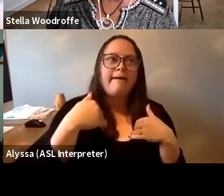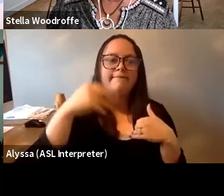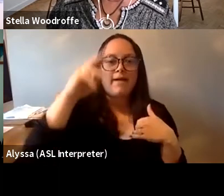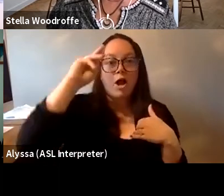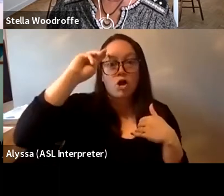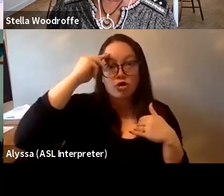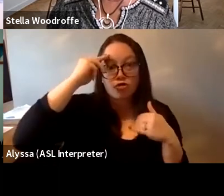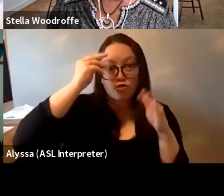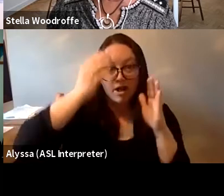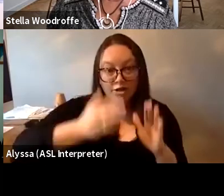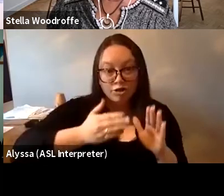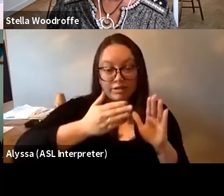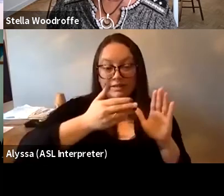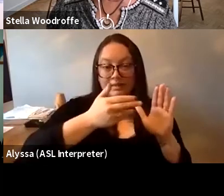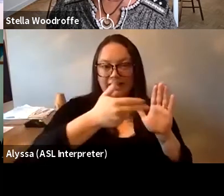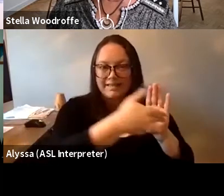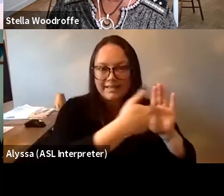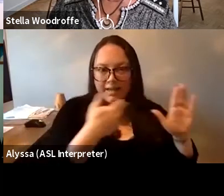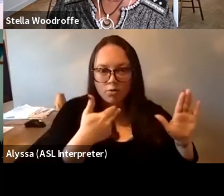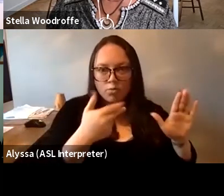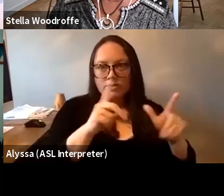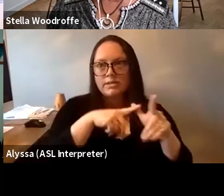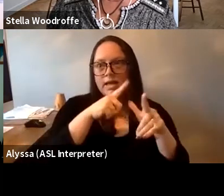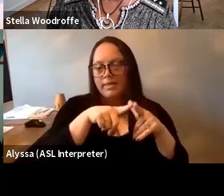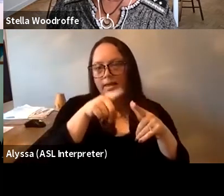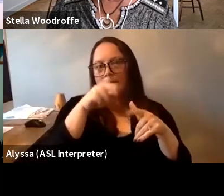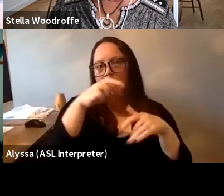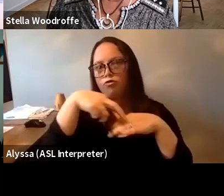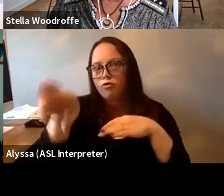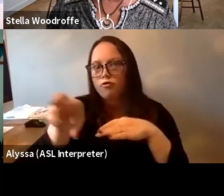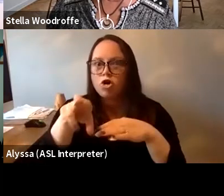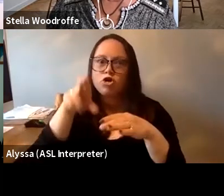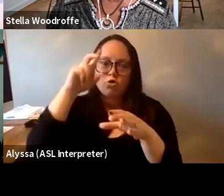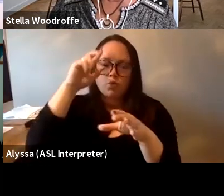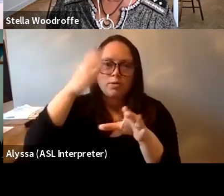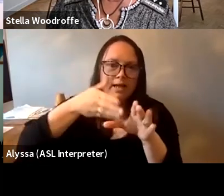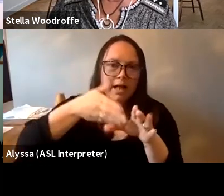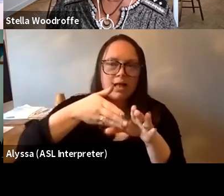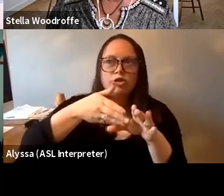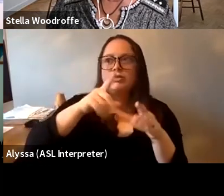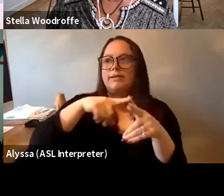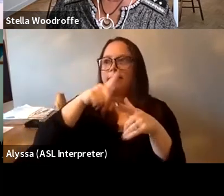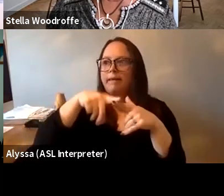psychologist who would then have to do you know, another diagnosis, then the Board of Ed would have to do this separate